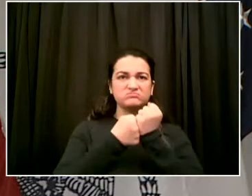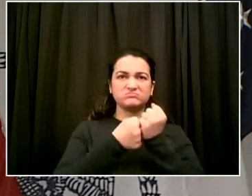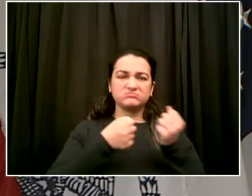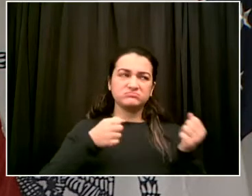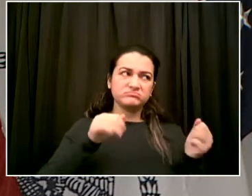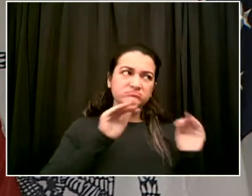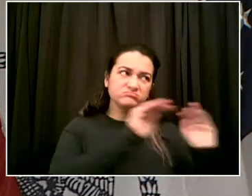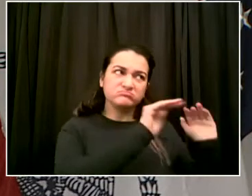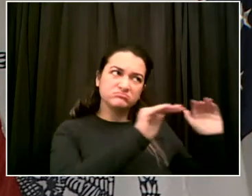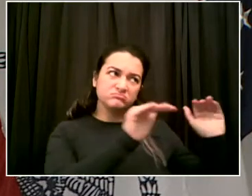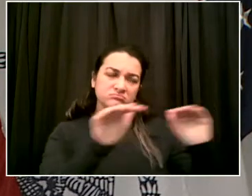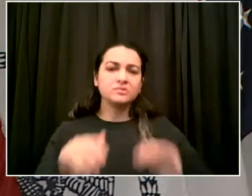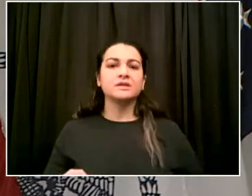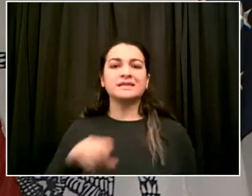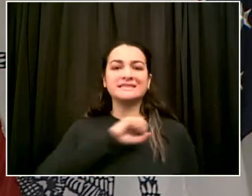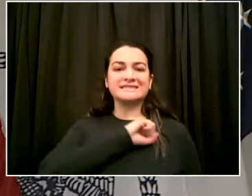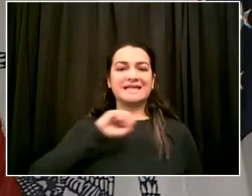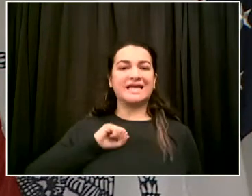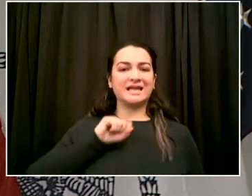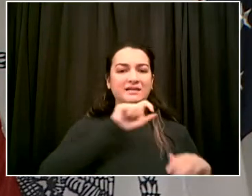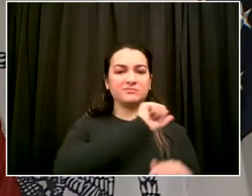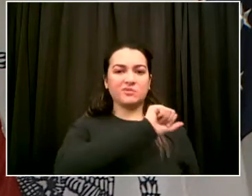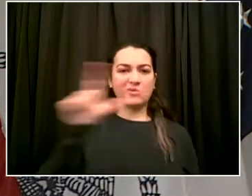WEALTHY AT A MUCH HIGHER LEVEL. I WOULD URGE THE LEGISLATURE TO